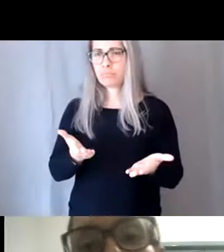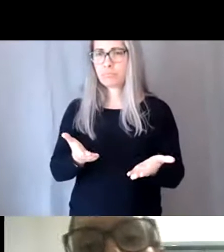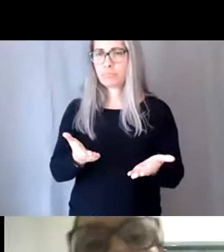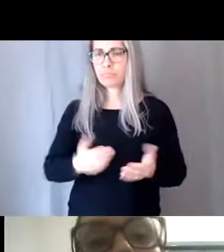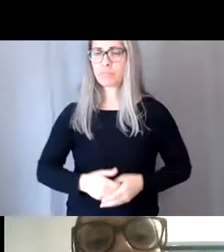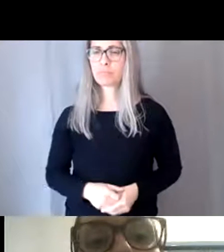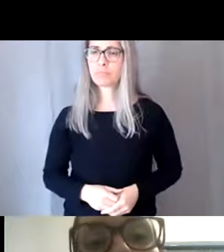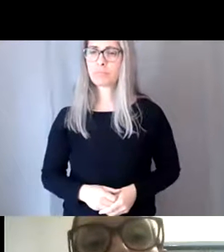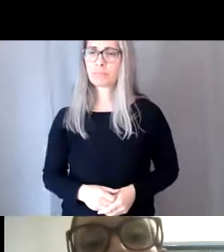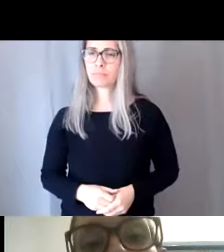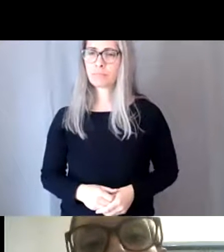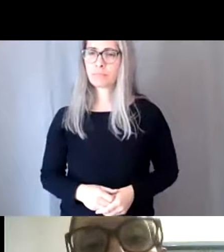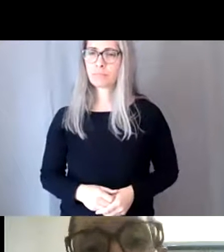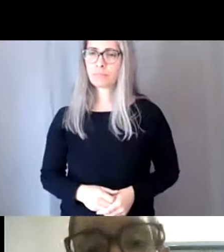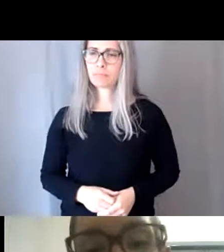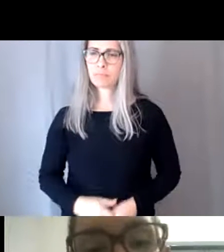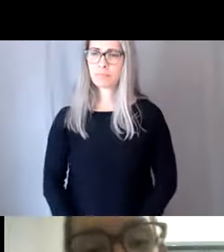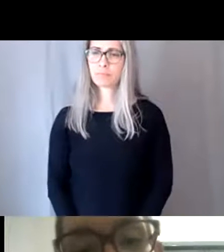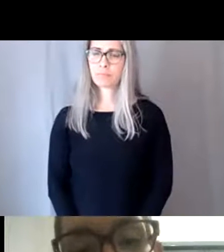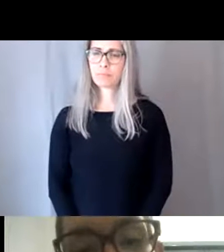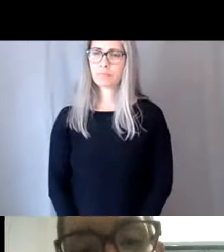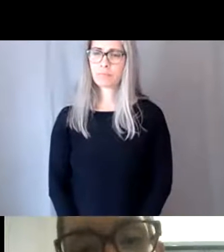so I am finishing here